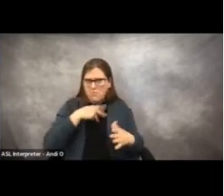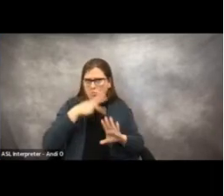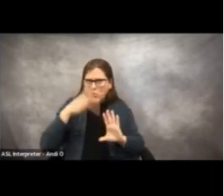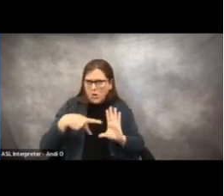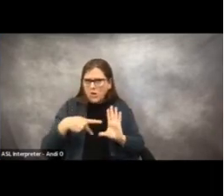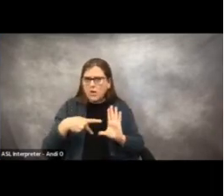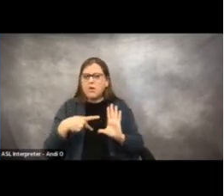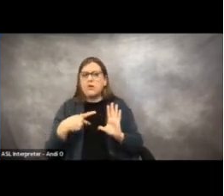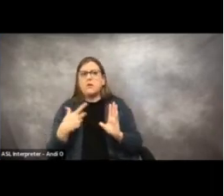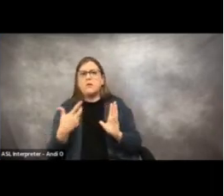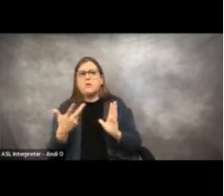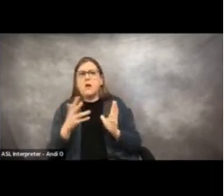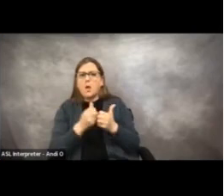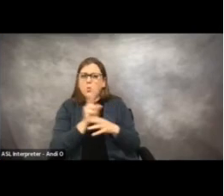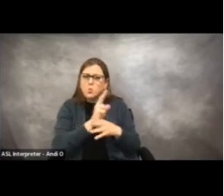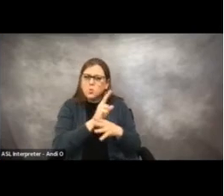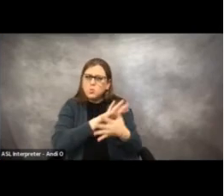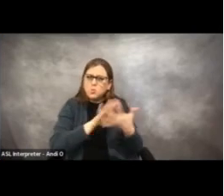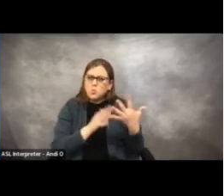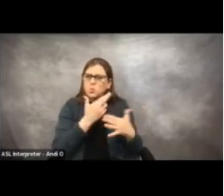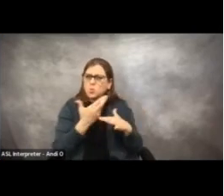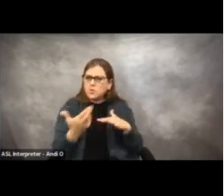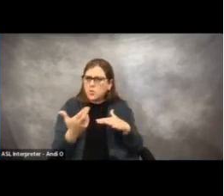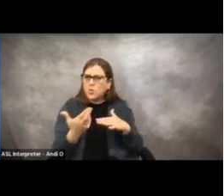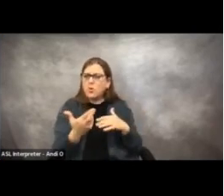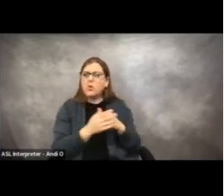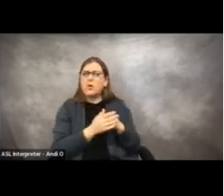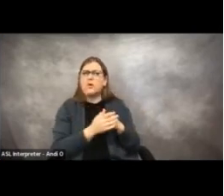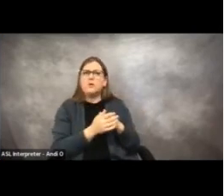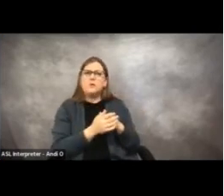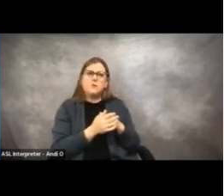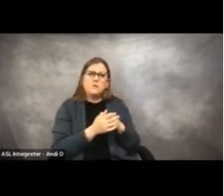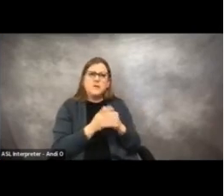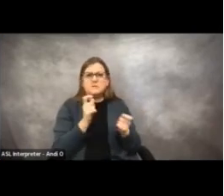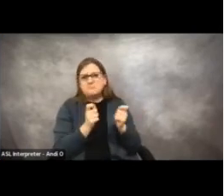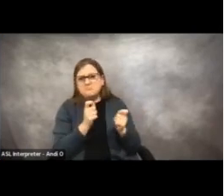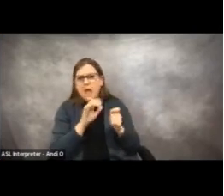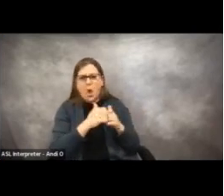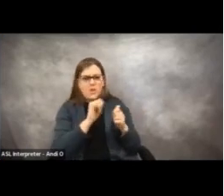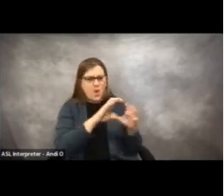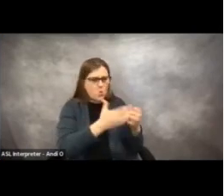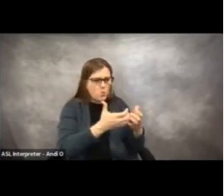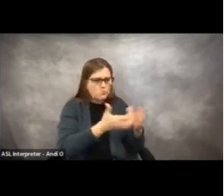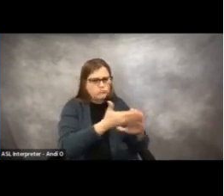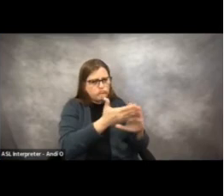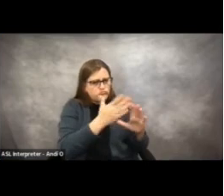how to use those, how to how to change maybe how a group operates or handouts that may need to be used, how they're